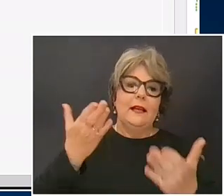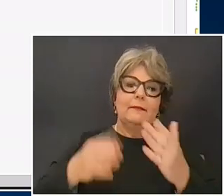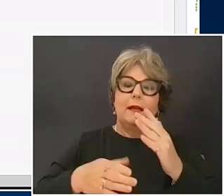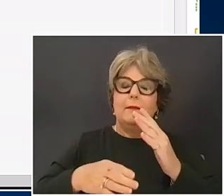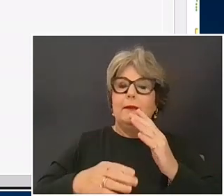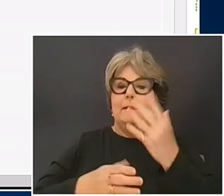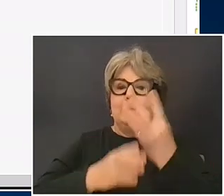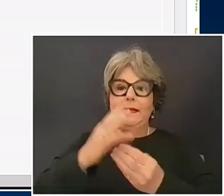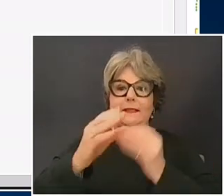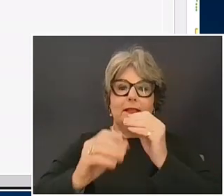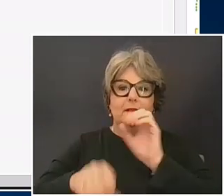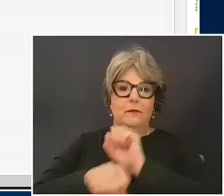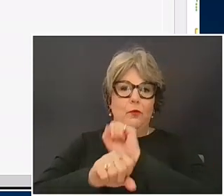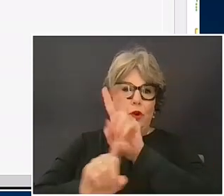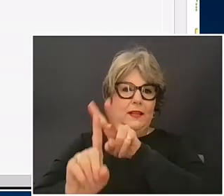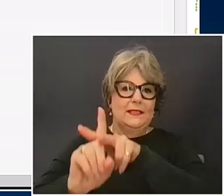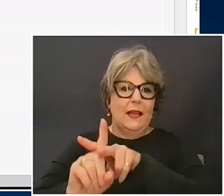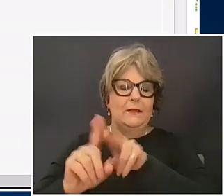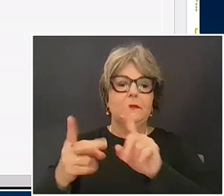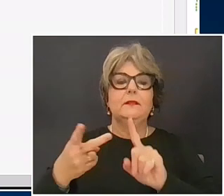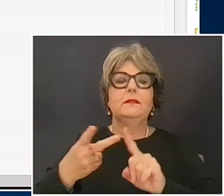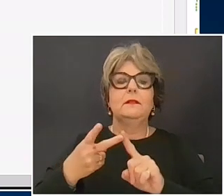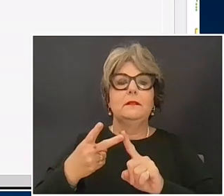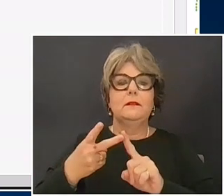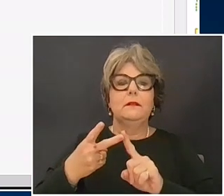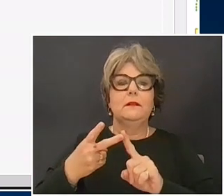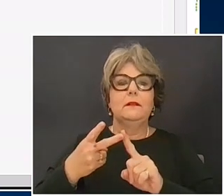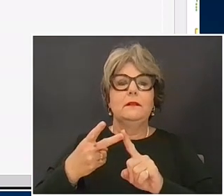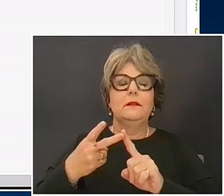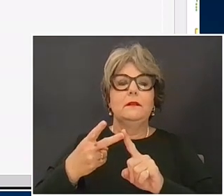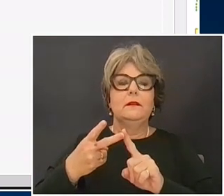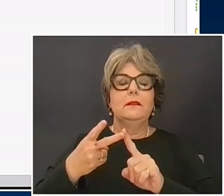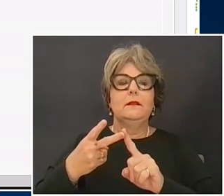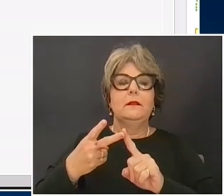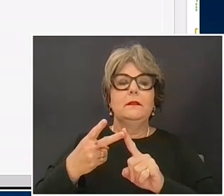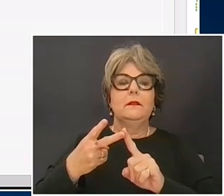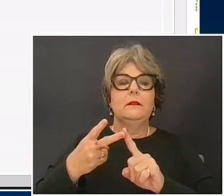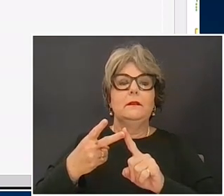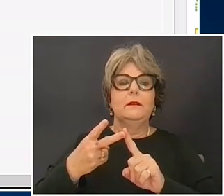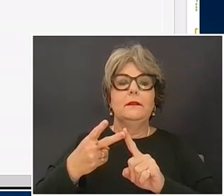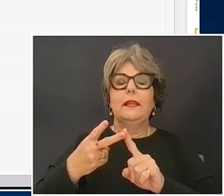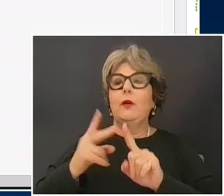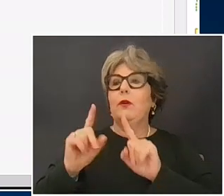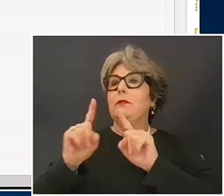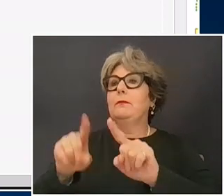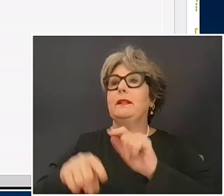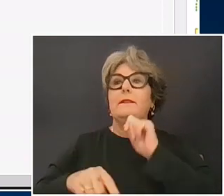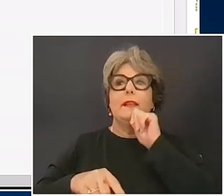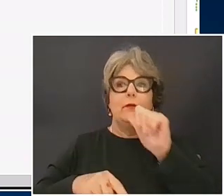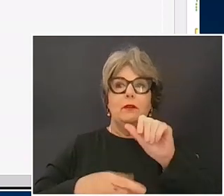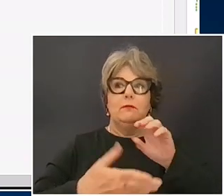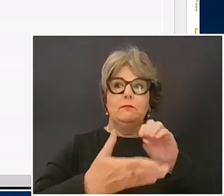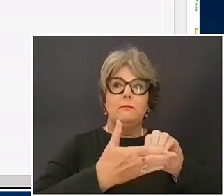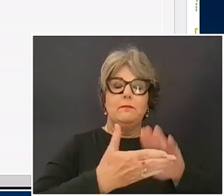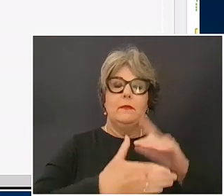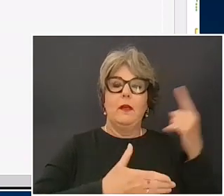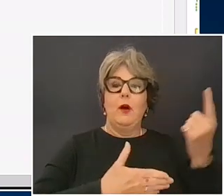of thing, then they would be considered attendance taking. But if they weren't, if they were merely log-ins, then they would